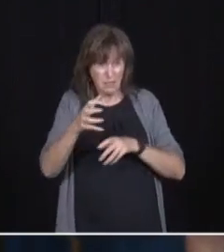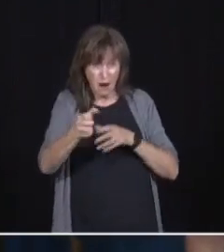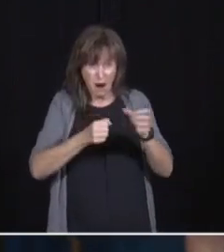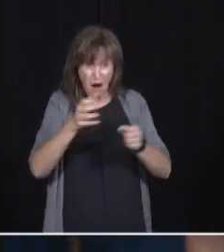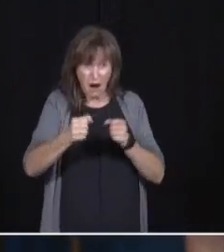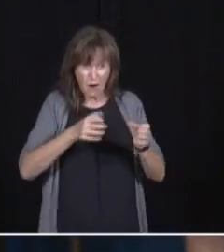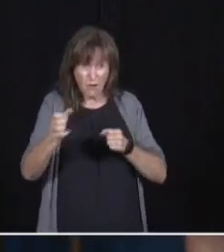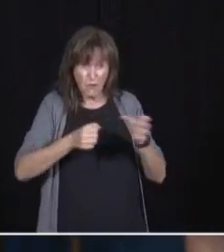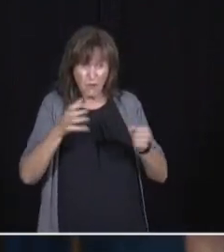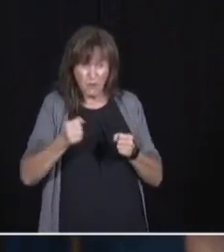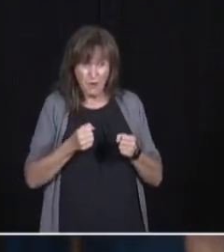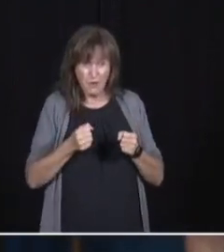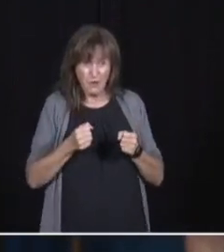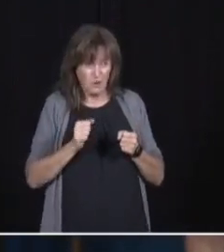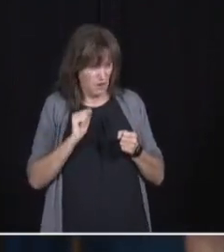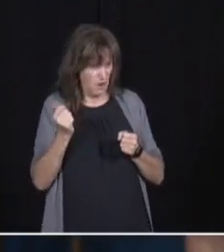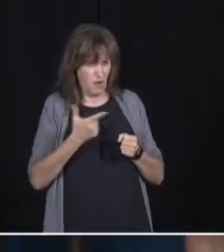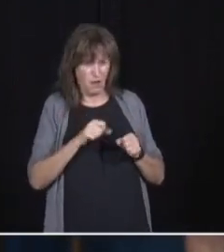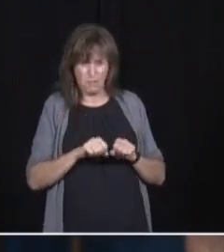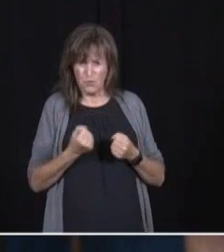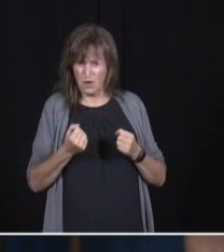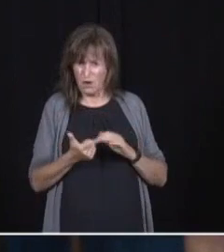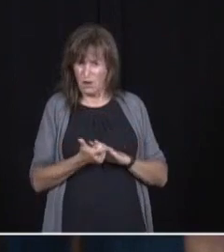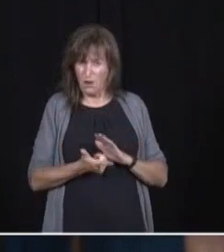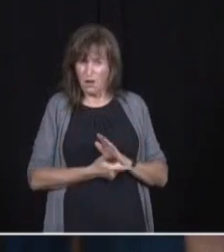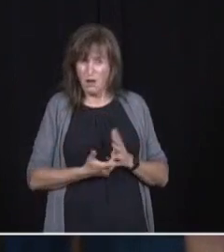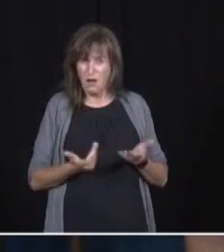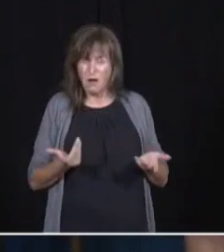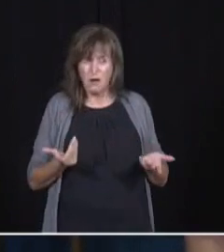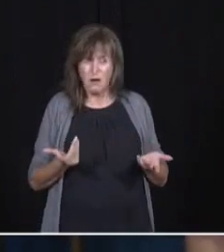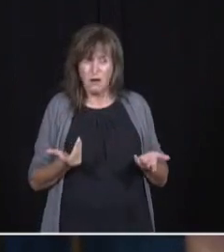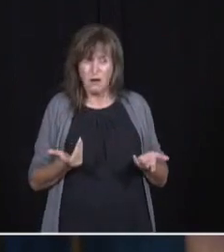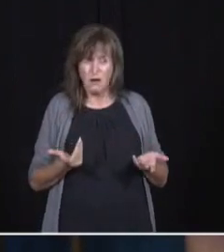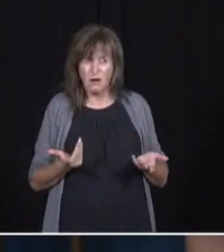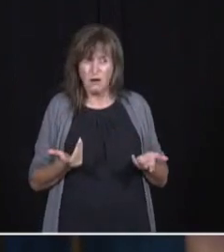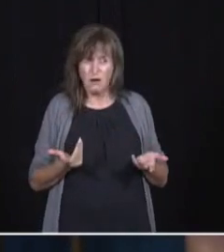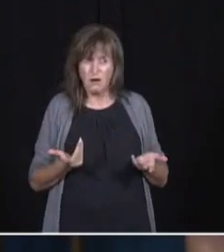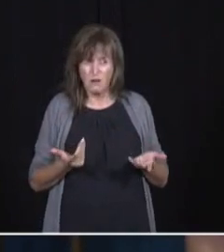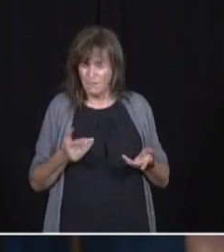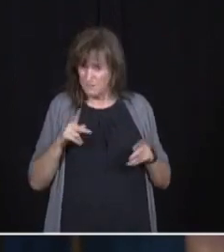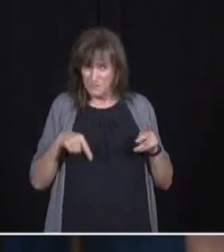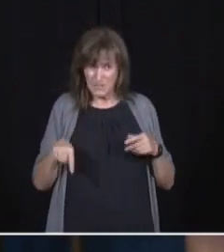that are all breaking the rules. I mean, our people no longer getting the